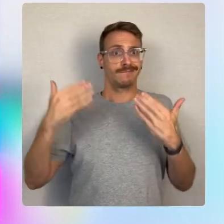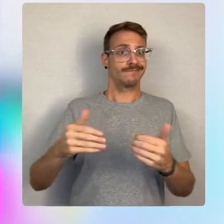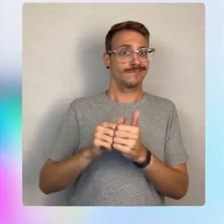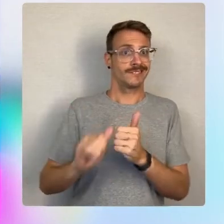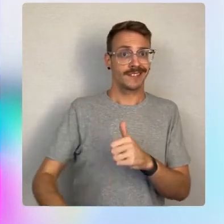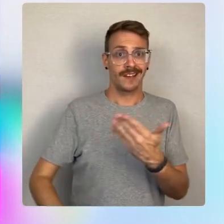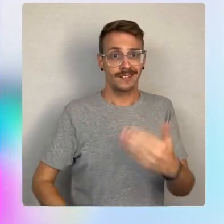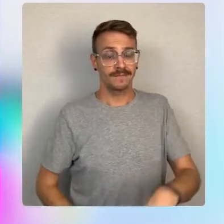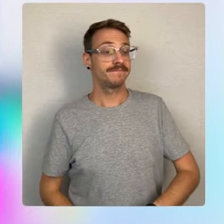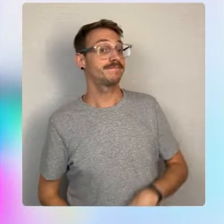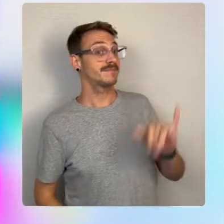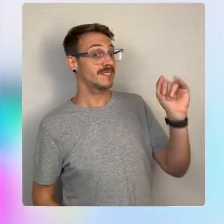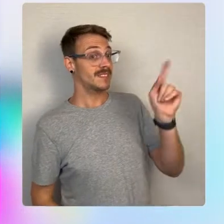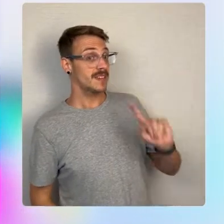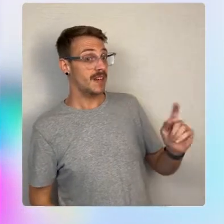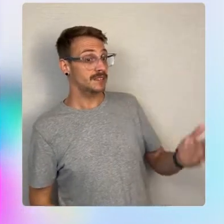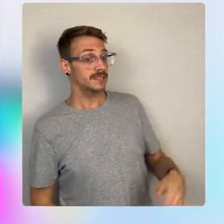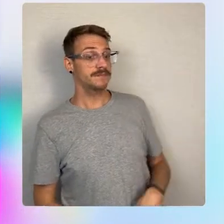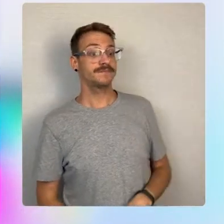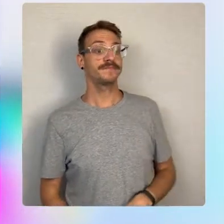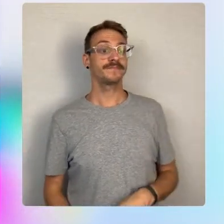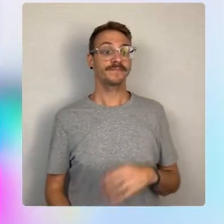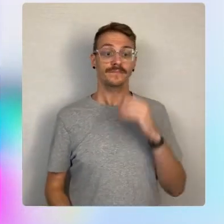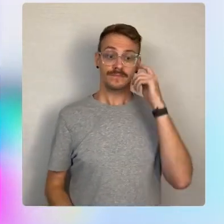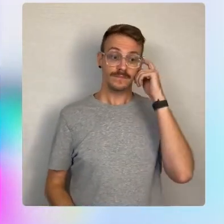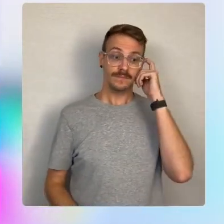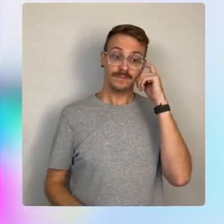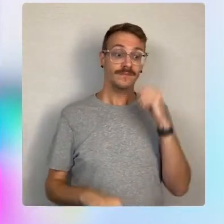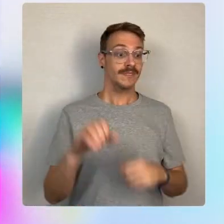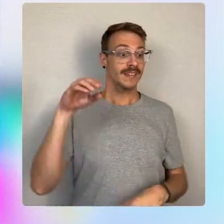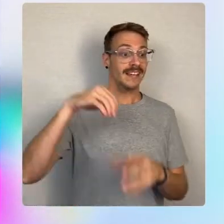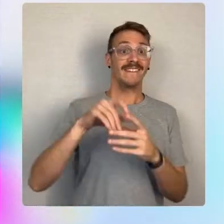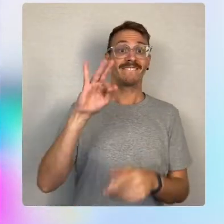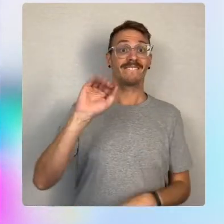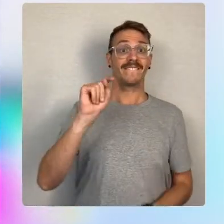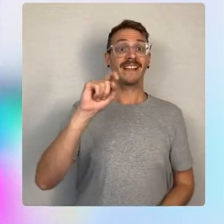And, Yagiz? In FitXR, you can actually participate